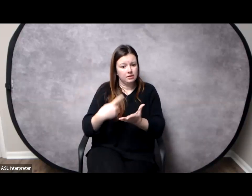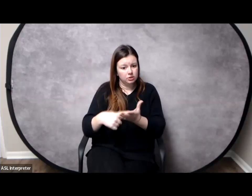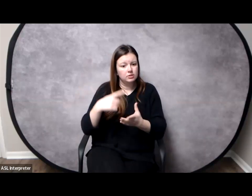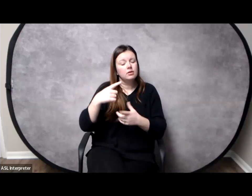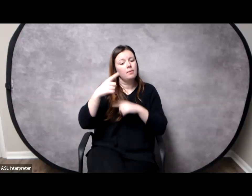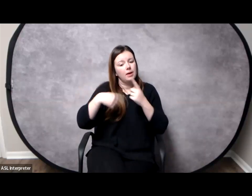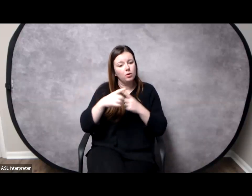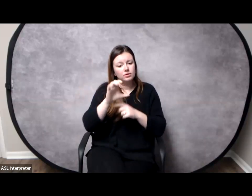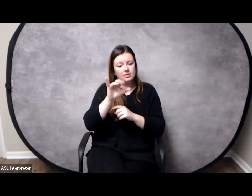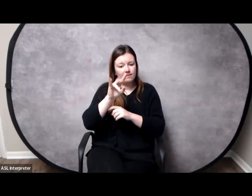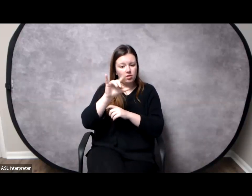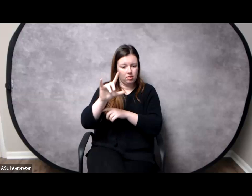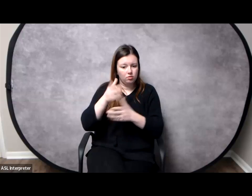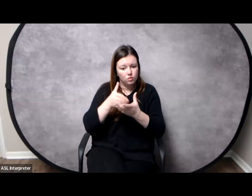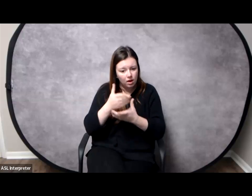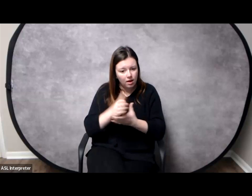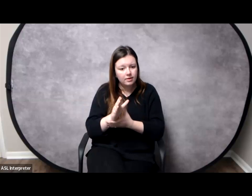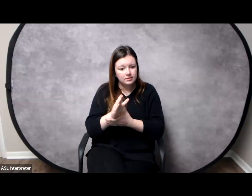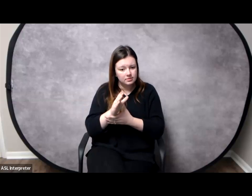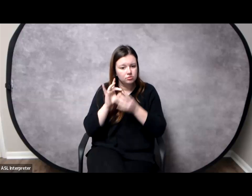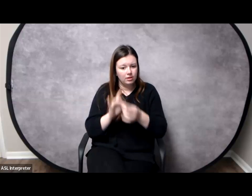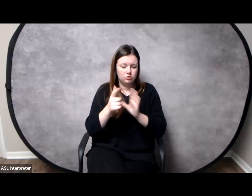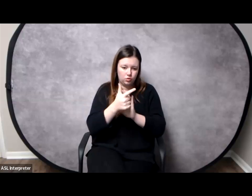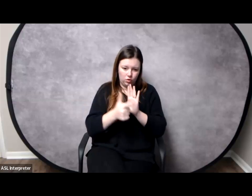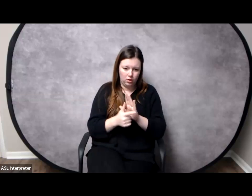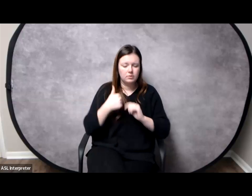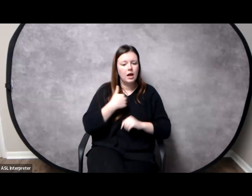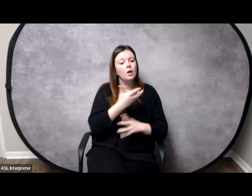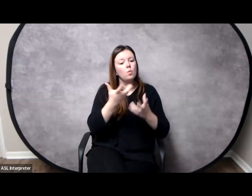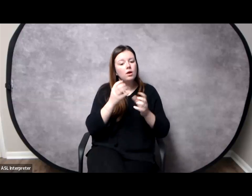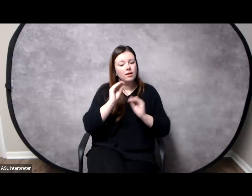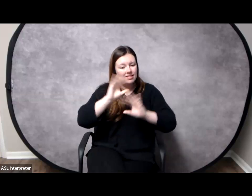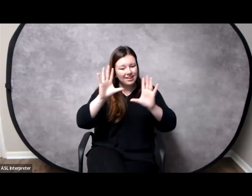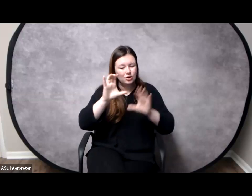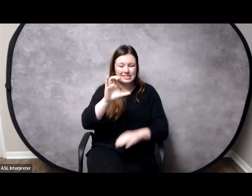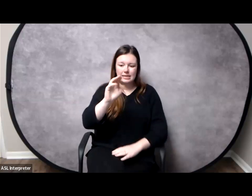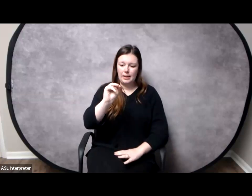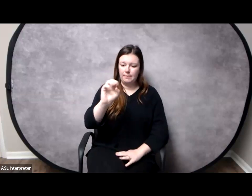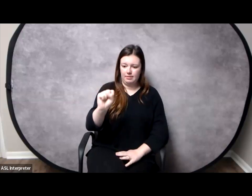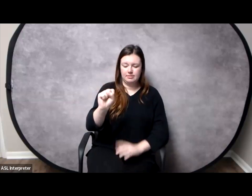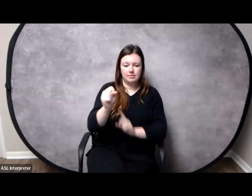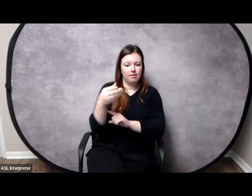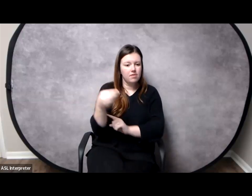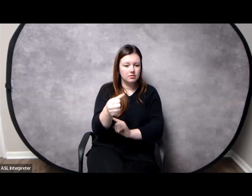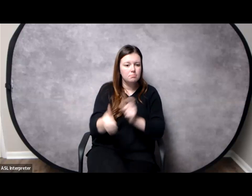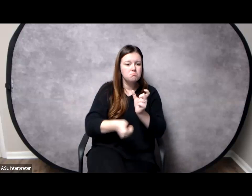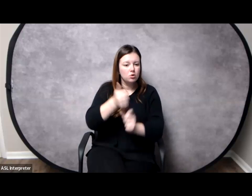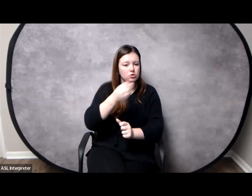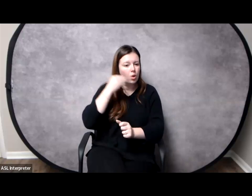Just want to be clear, CMS funds most of the home and community based programs through